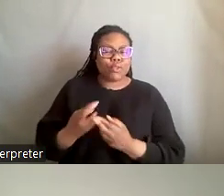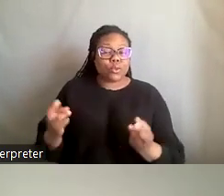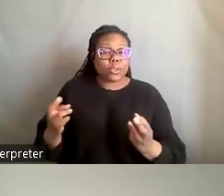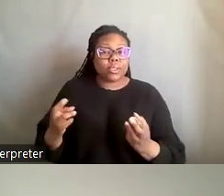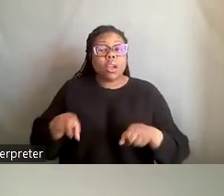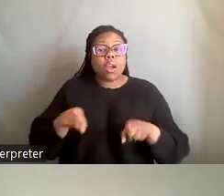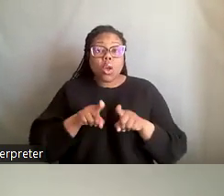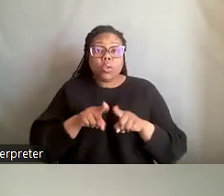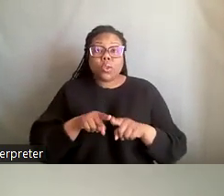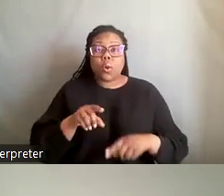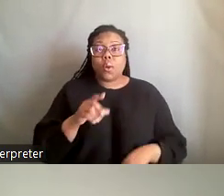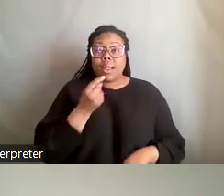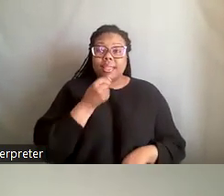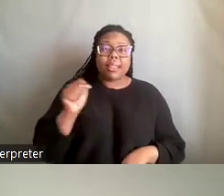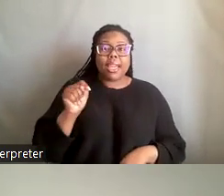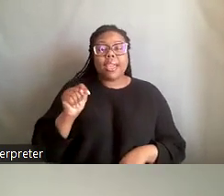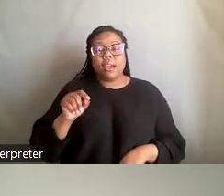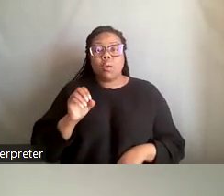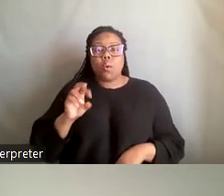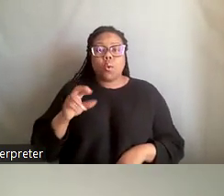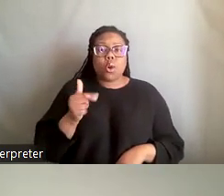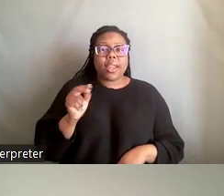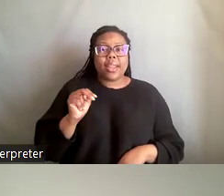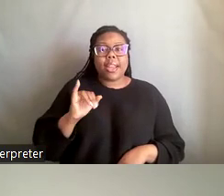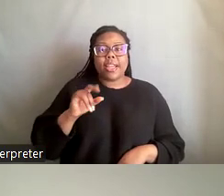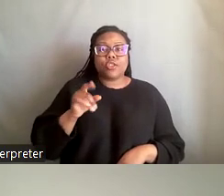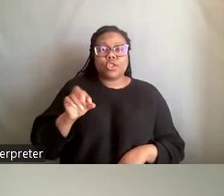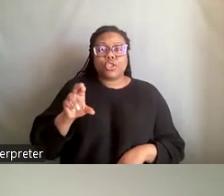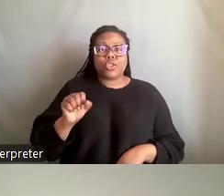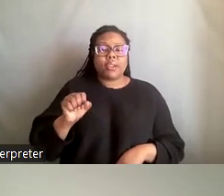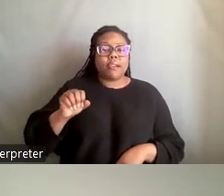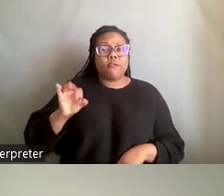calls and we'll send follow-up materials out there as well. You can also follow the Organizers Forum on Facebook.